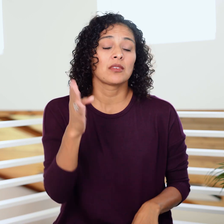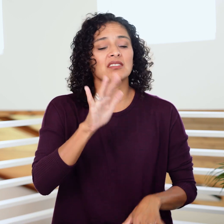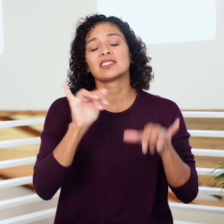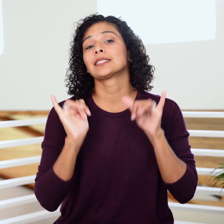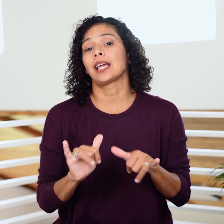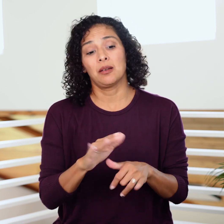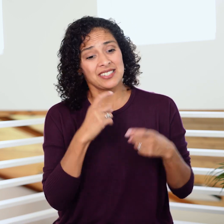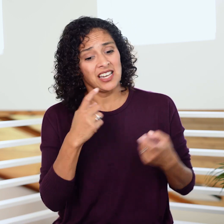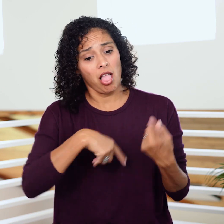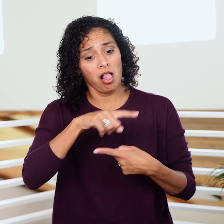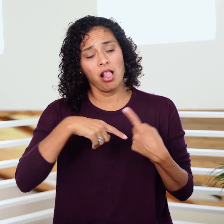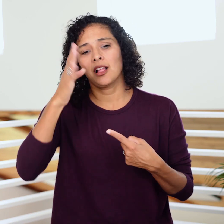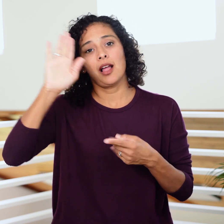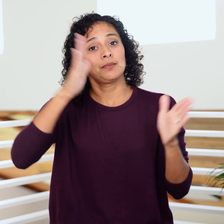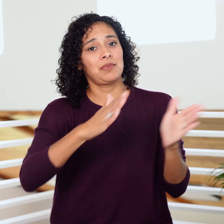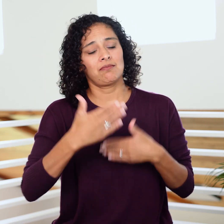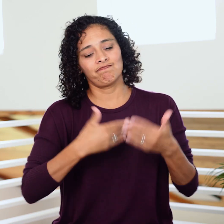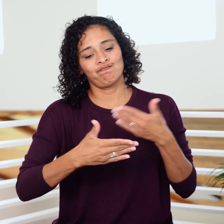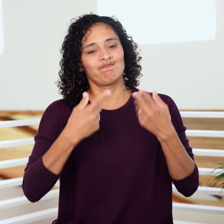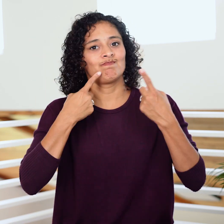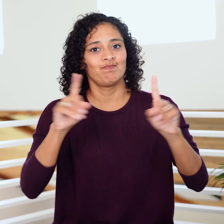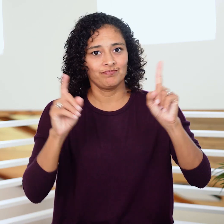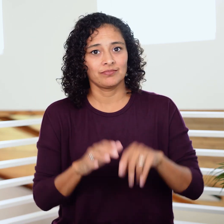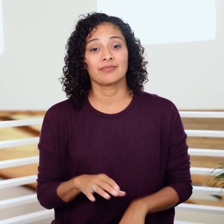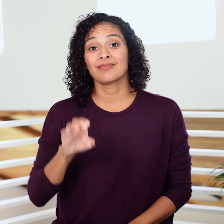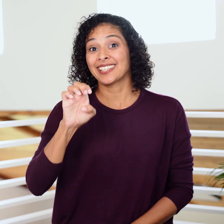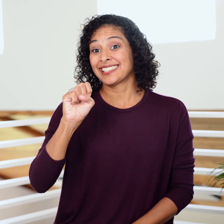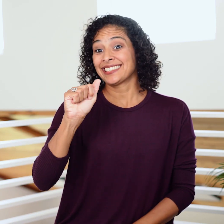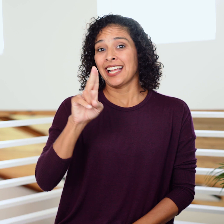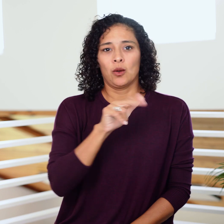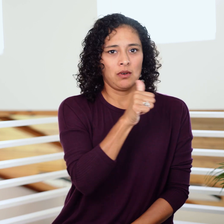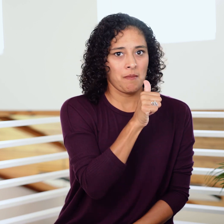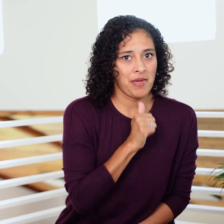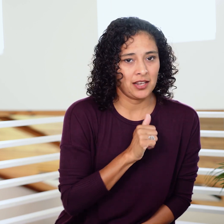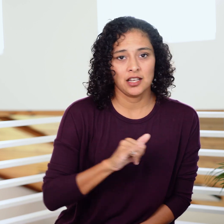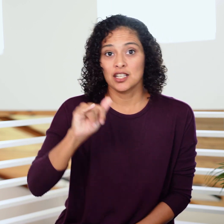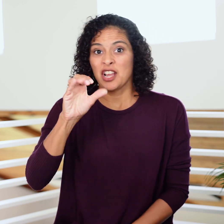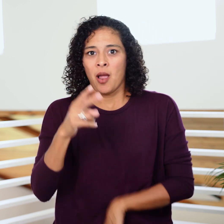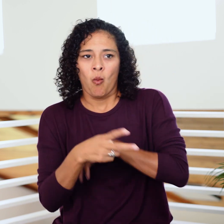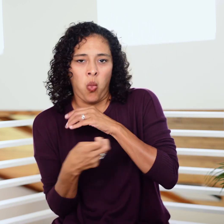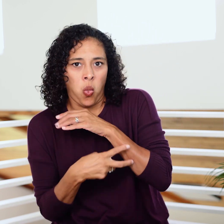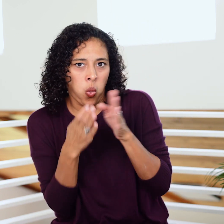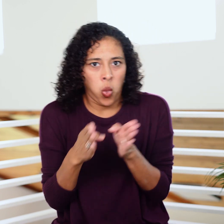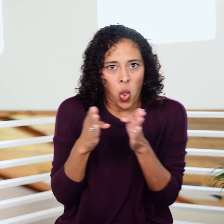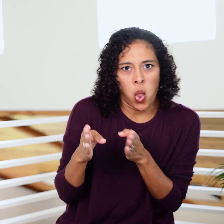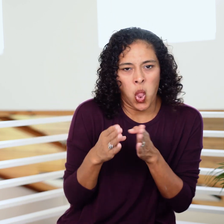God accomplishes His purposes to that end. Esau’s impatience and Jacob’s scheming